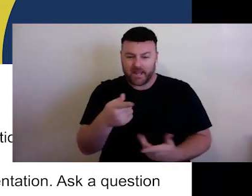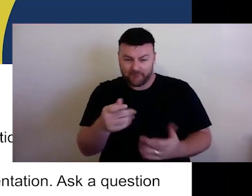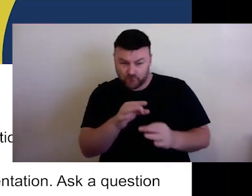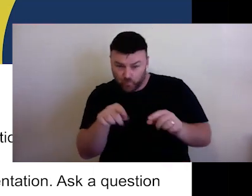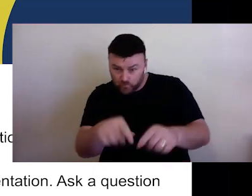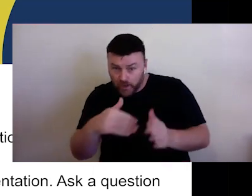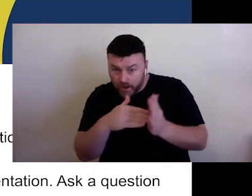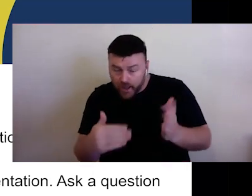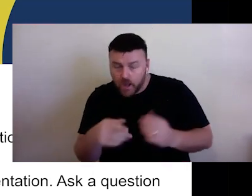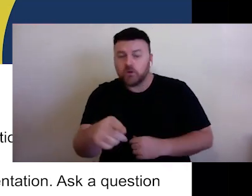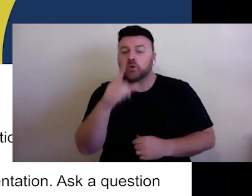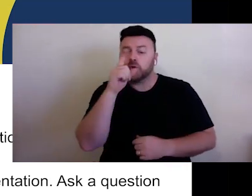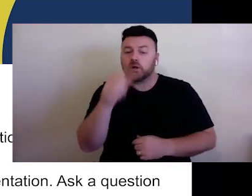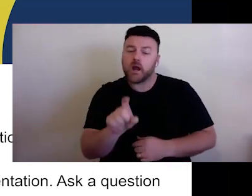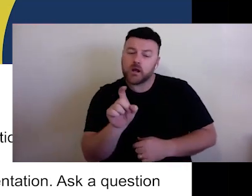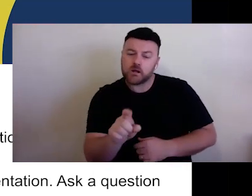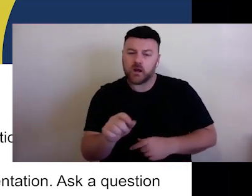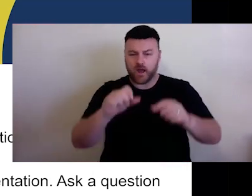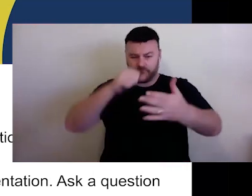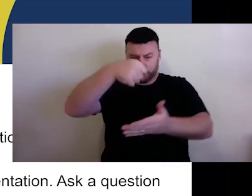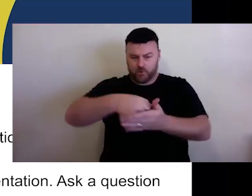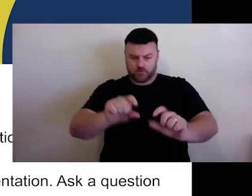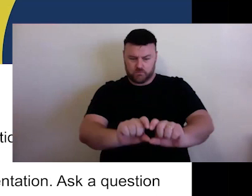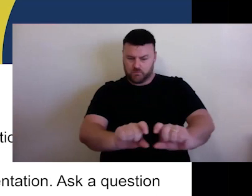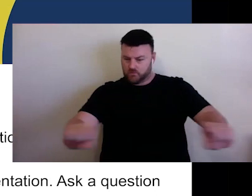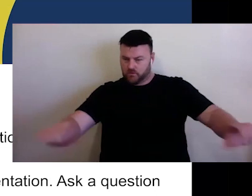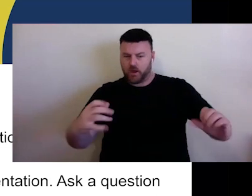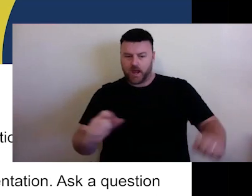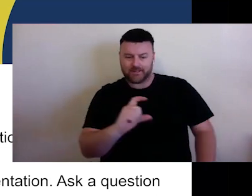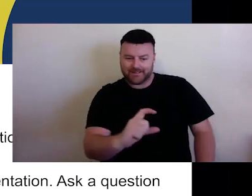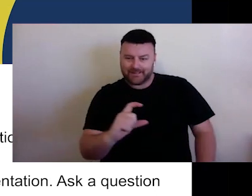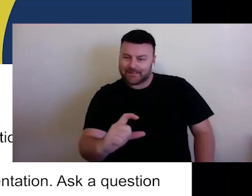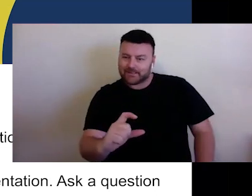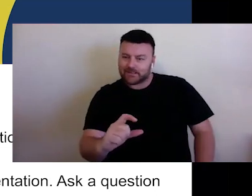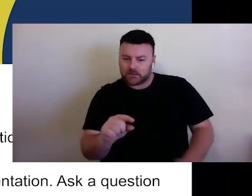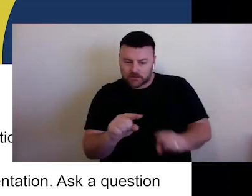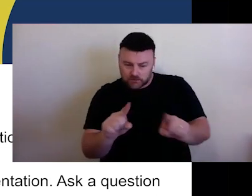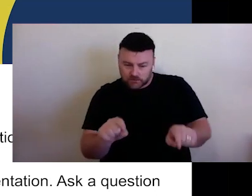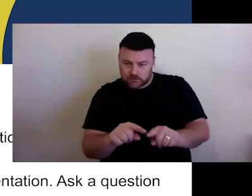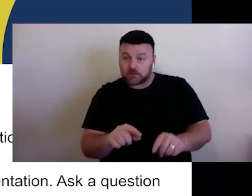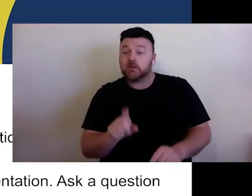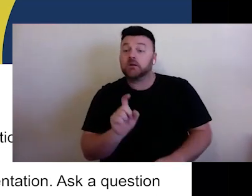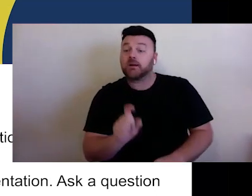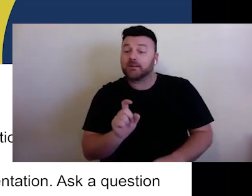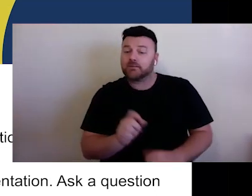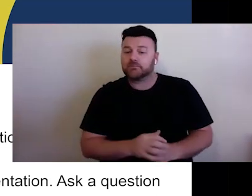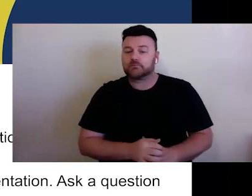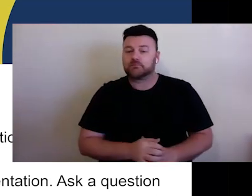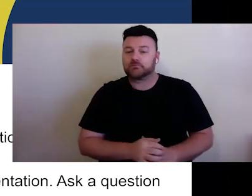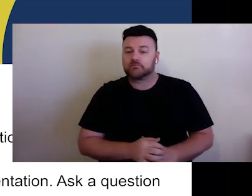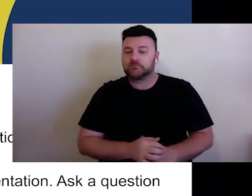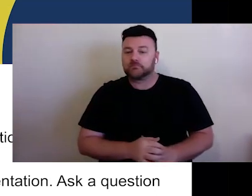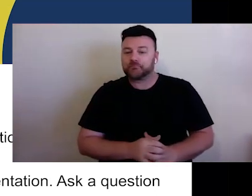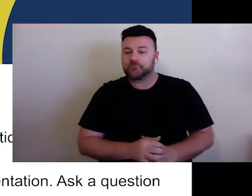turn them on by pressing the "CC" button, or the window below "zoom".